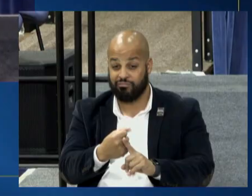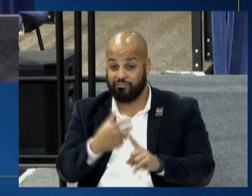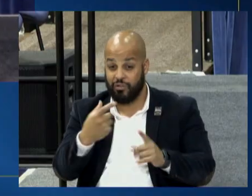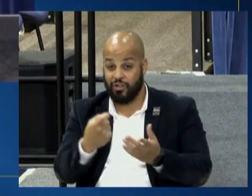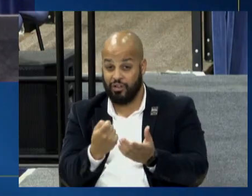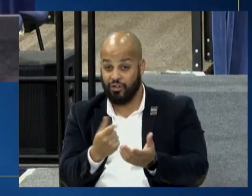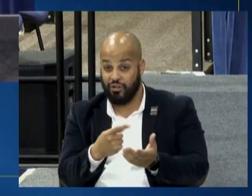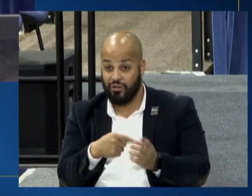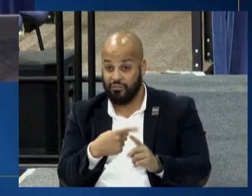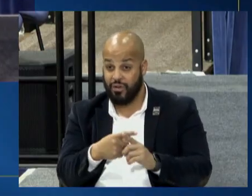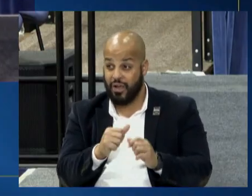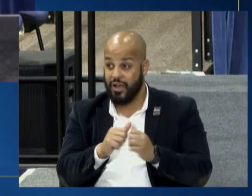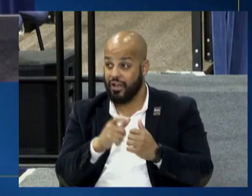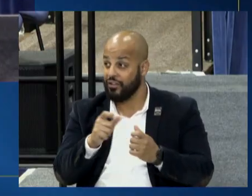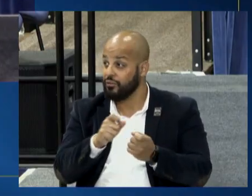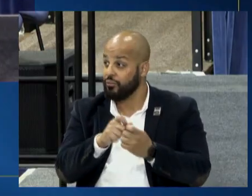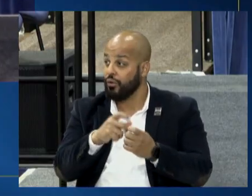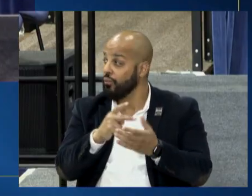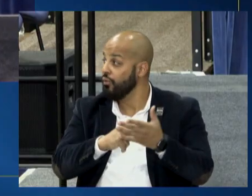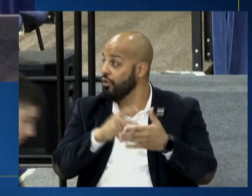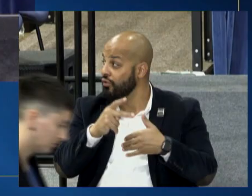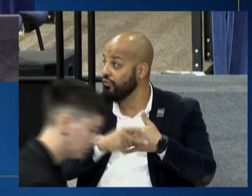some of the specific programs are meeting the goals of the Moonshot?